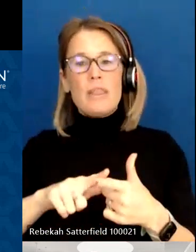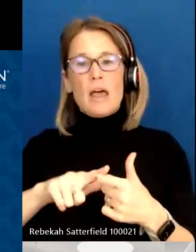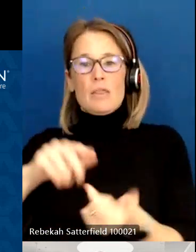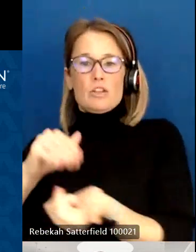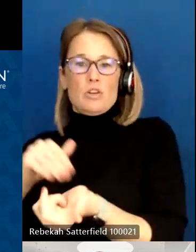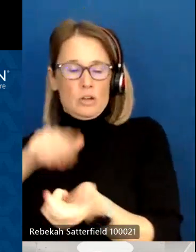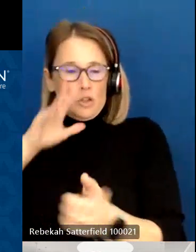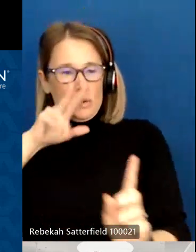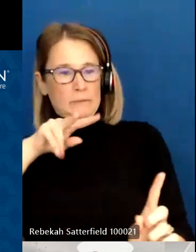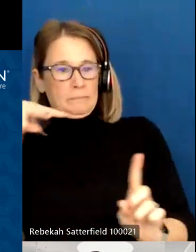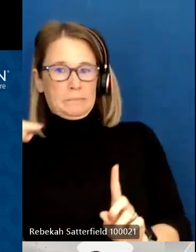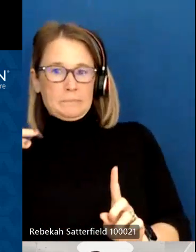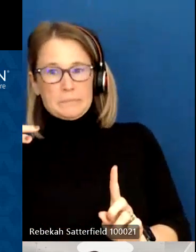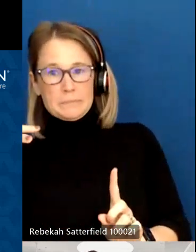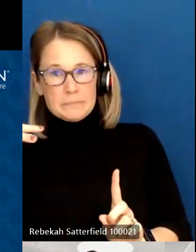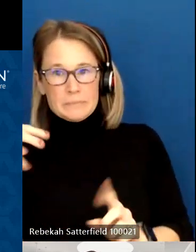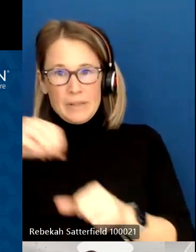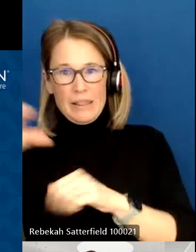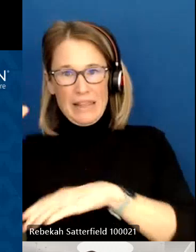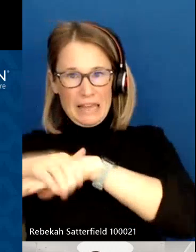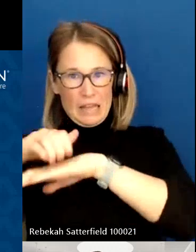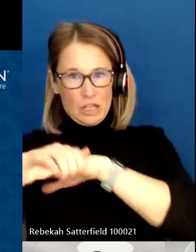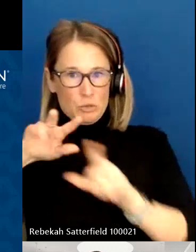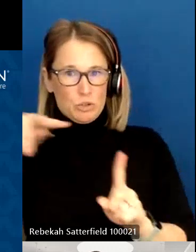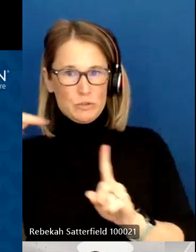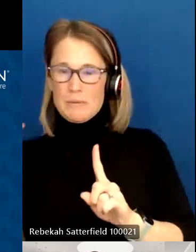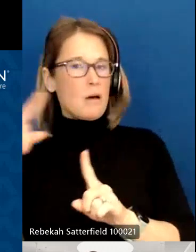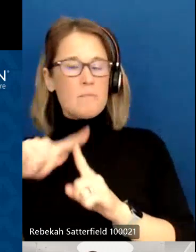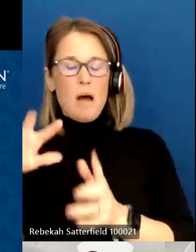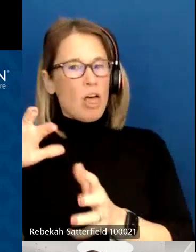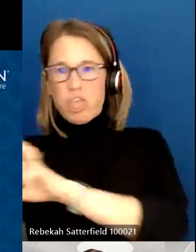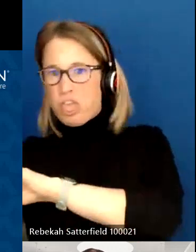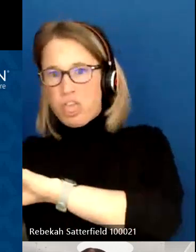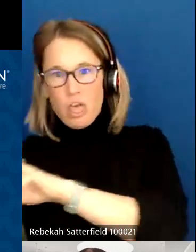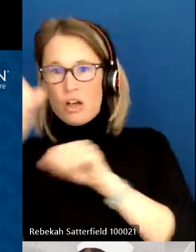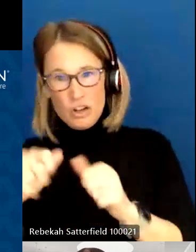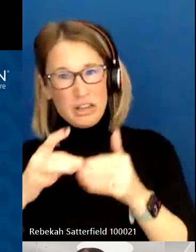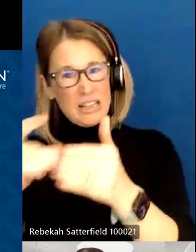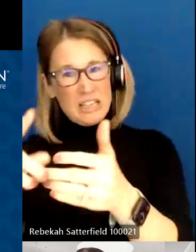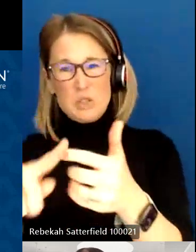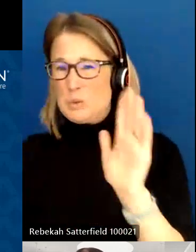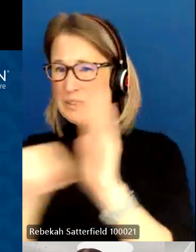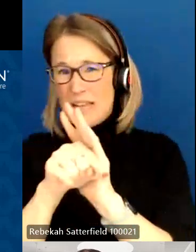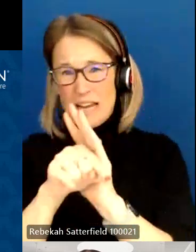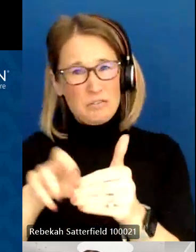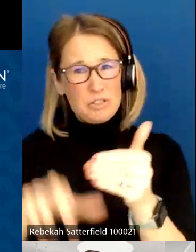the English section and it doesn't and it could literally lead to very negative outcomes patients